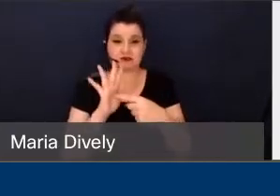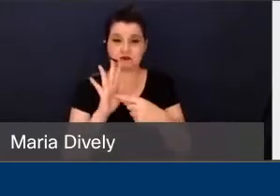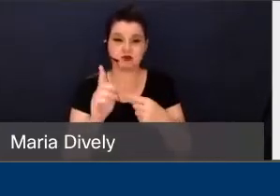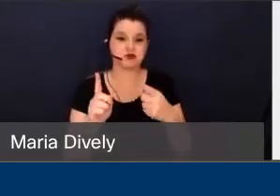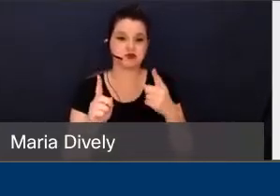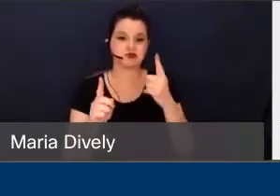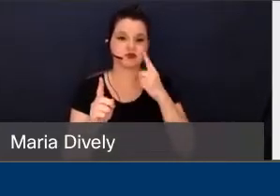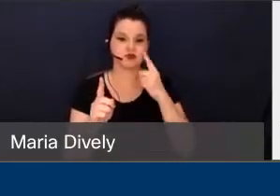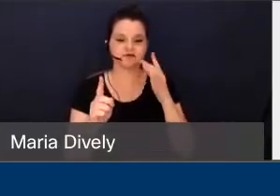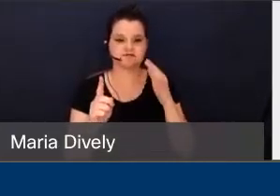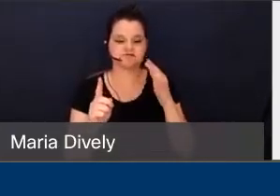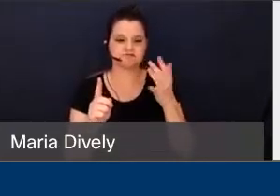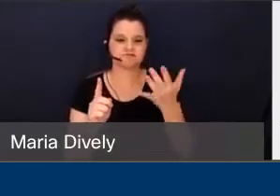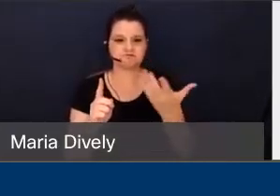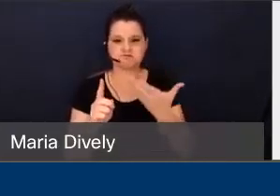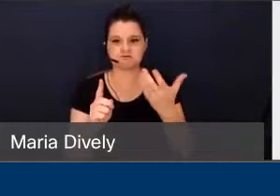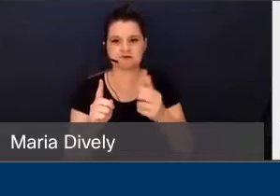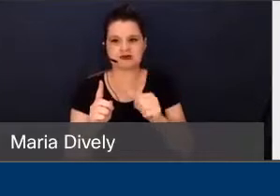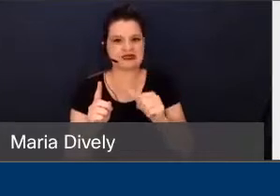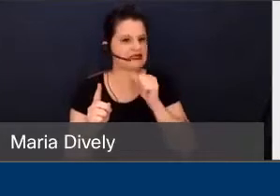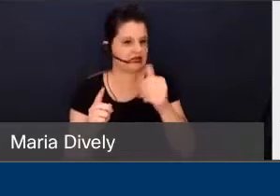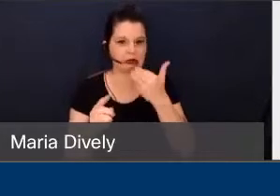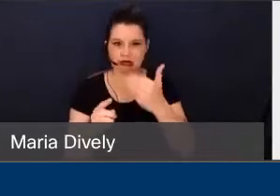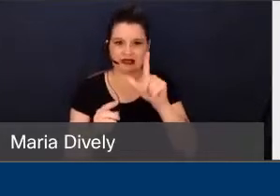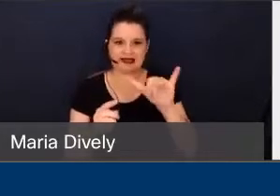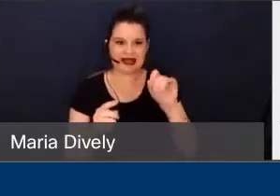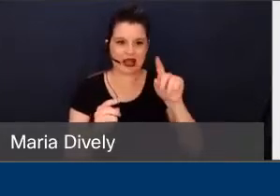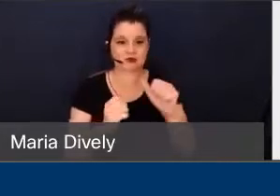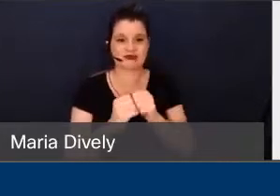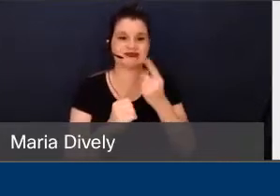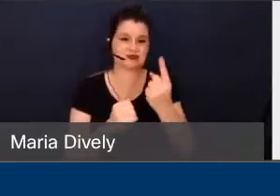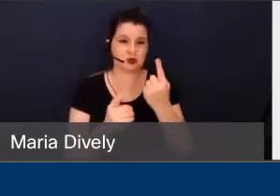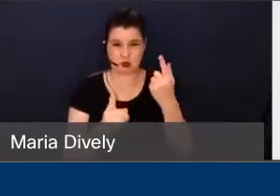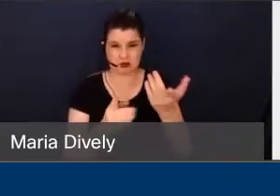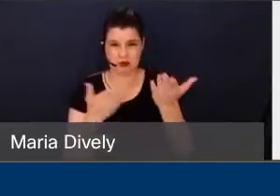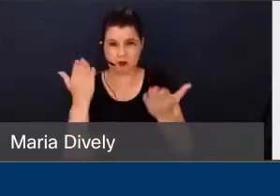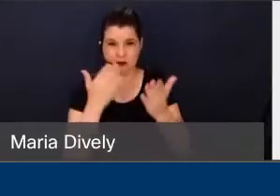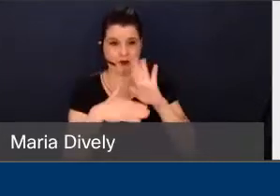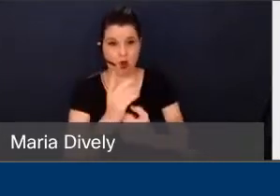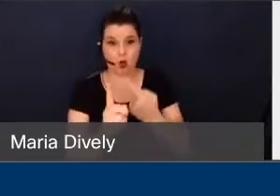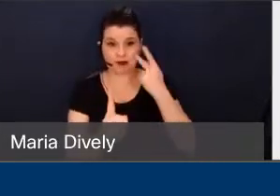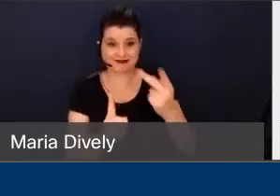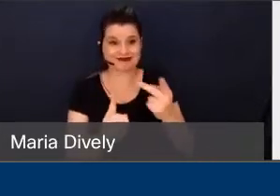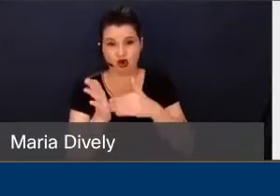poor, um, poor layouts. Um, this is one that we probably all see, uh, quite a bit.